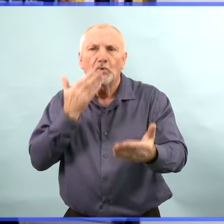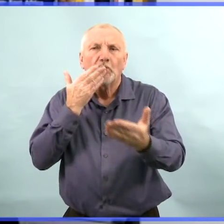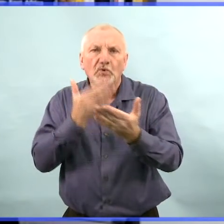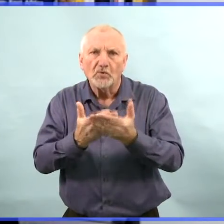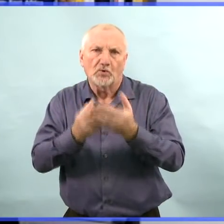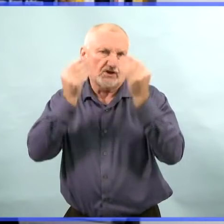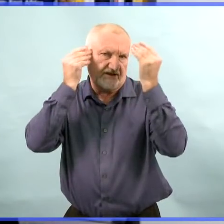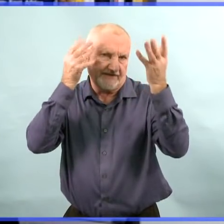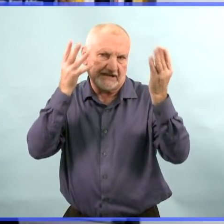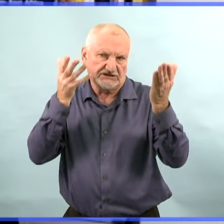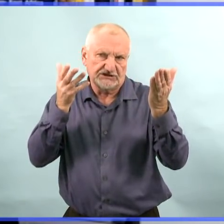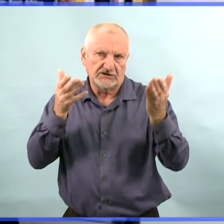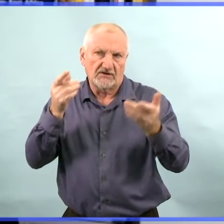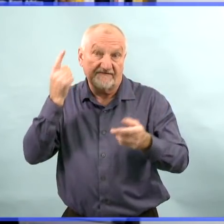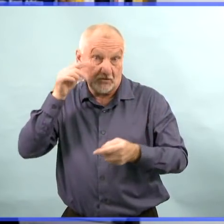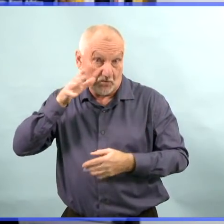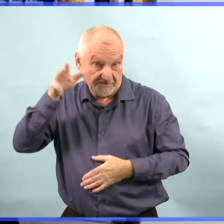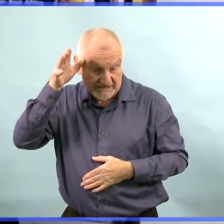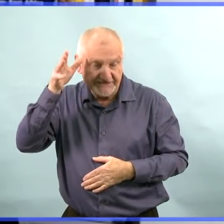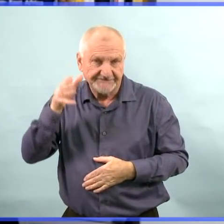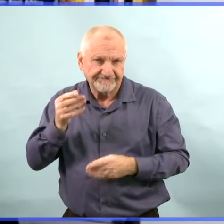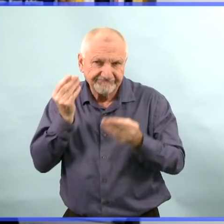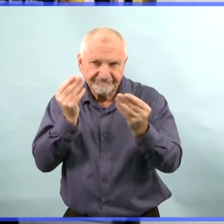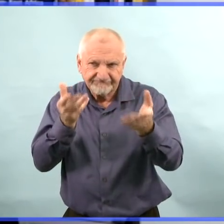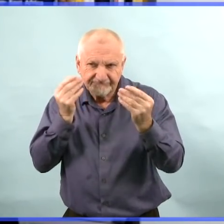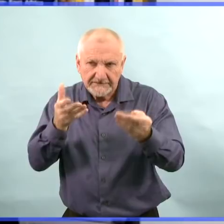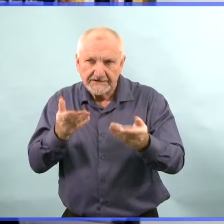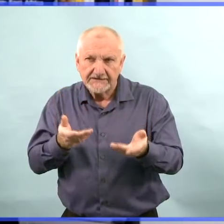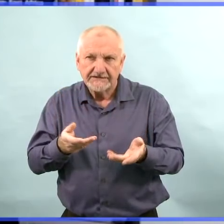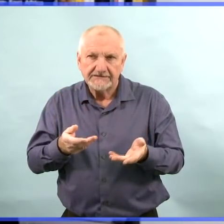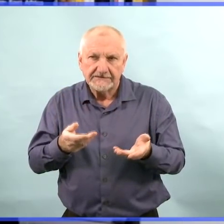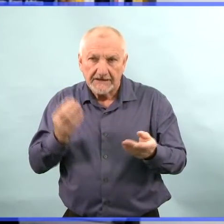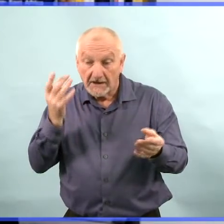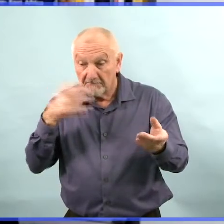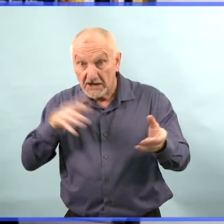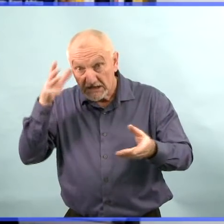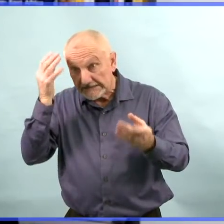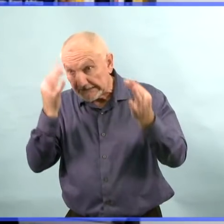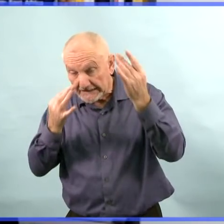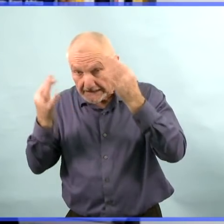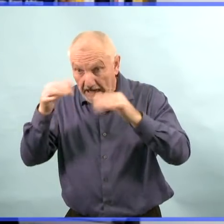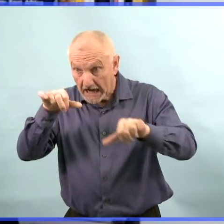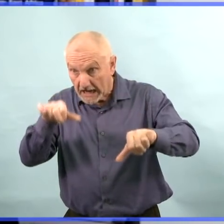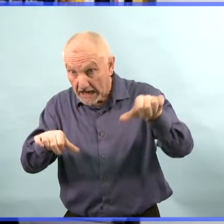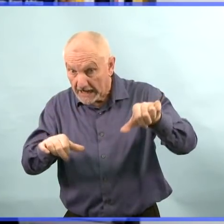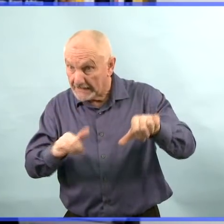going to be a challenging decision to make what we've seen in the science is that you know the